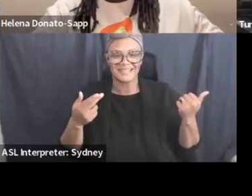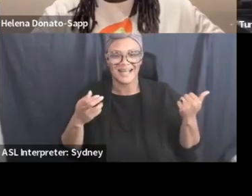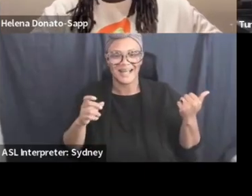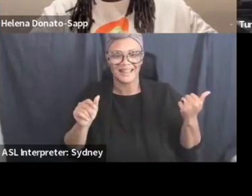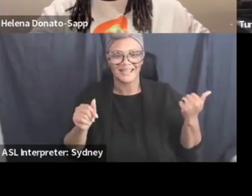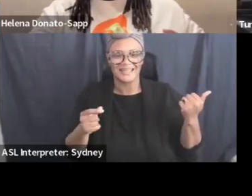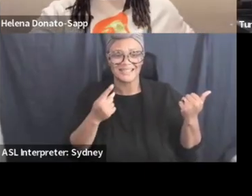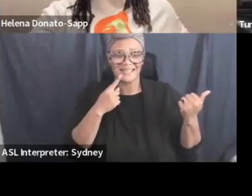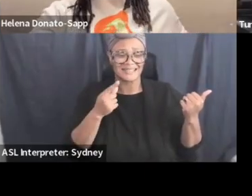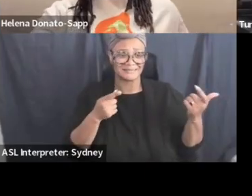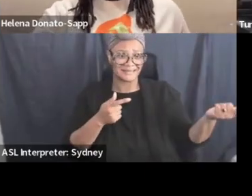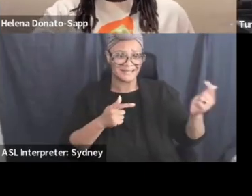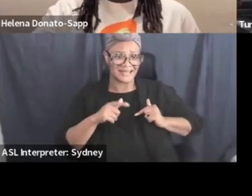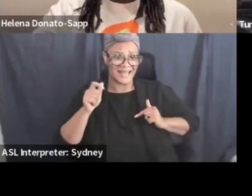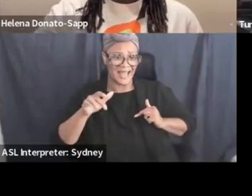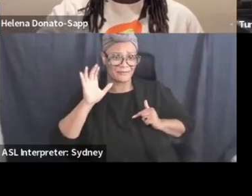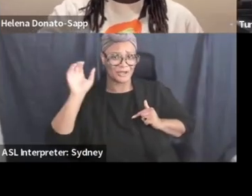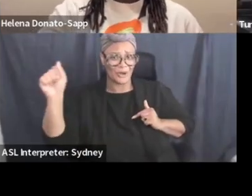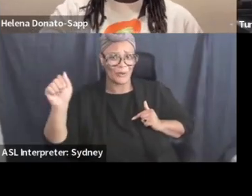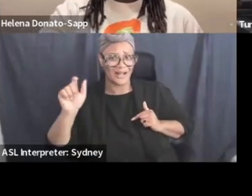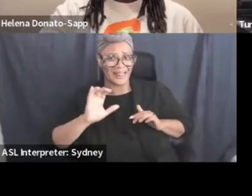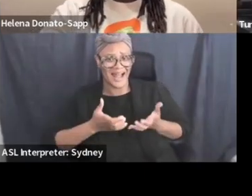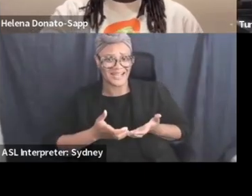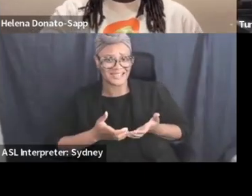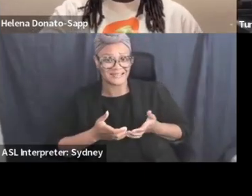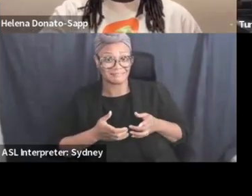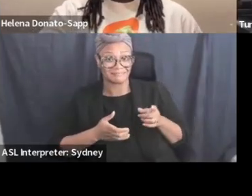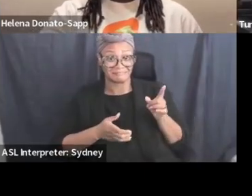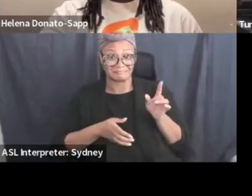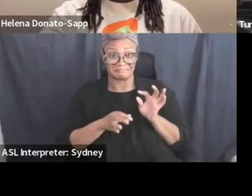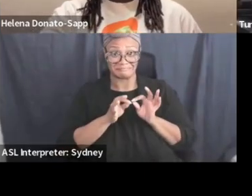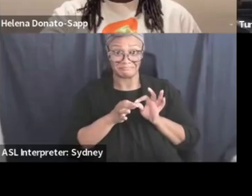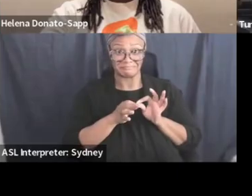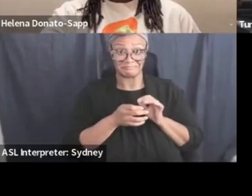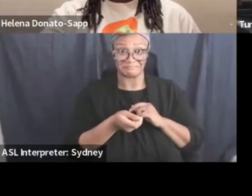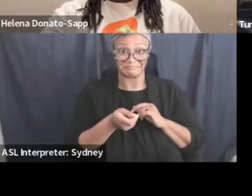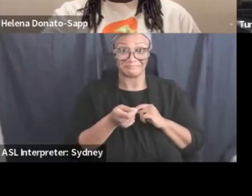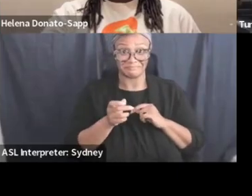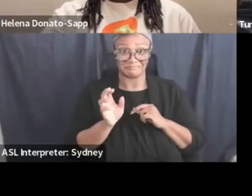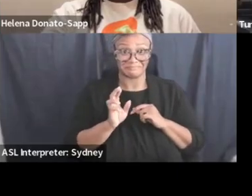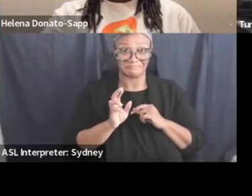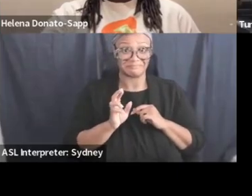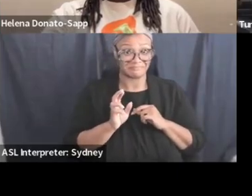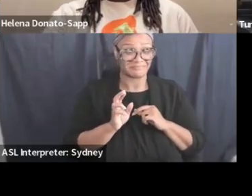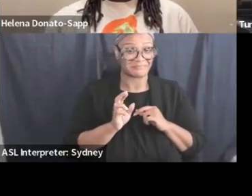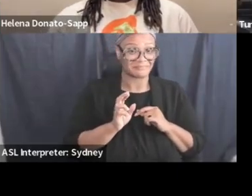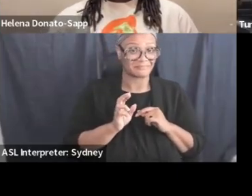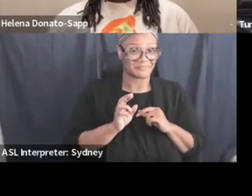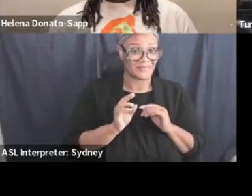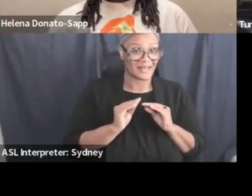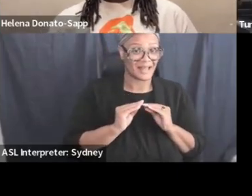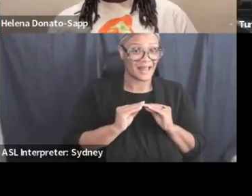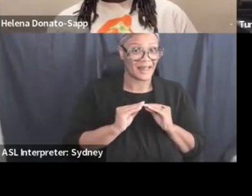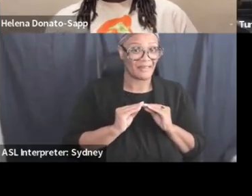Absolutely. The clear message about black and disabled students I want from the professional